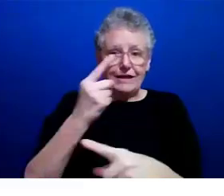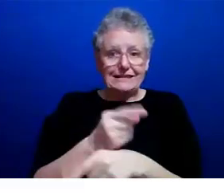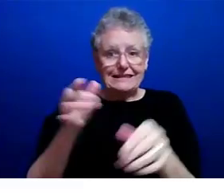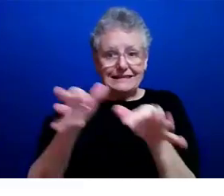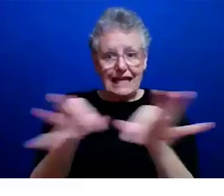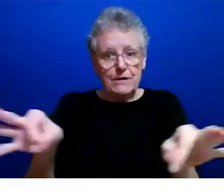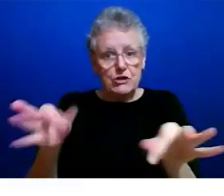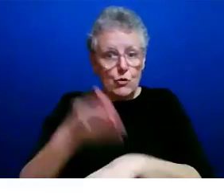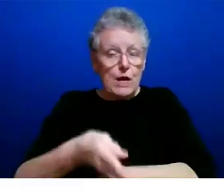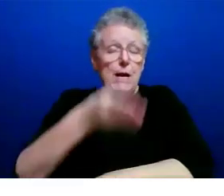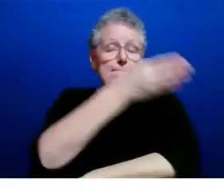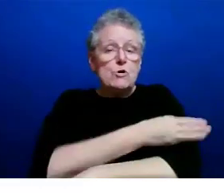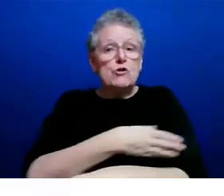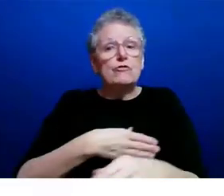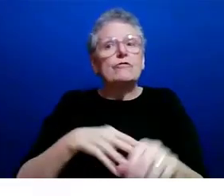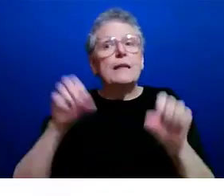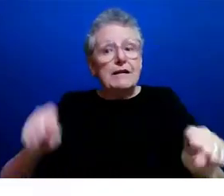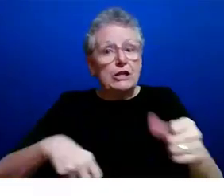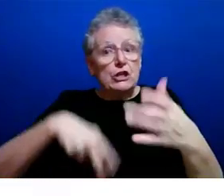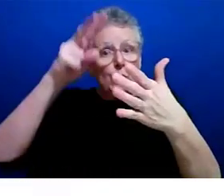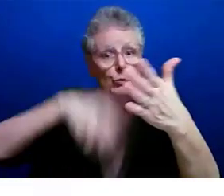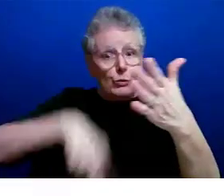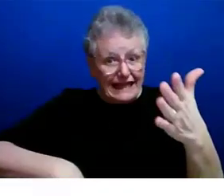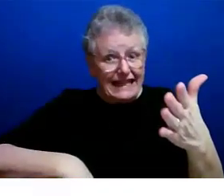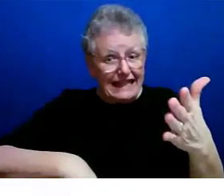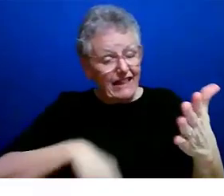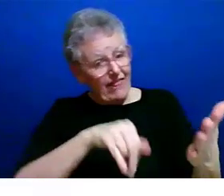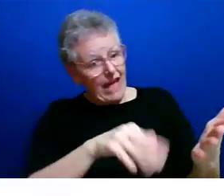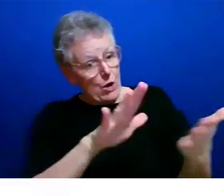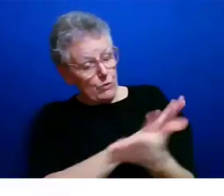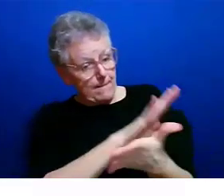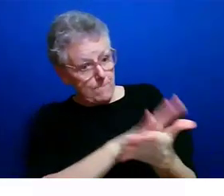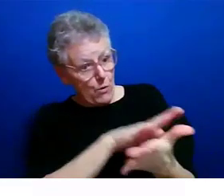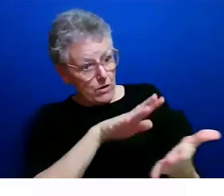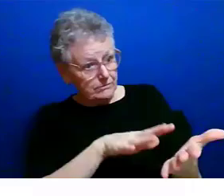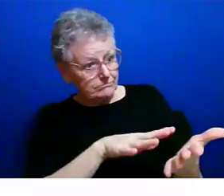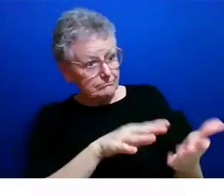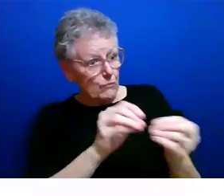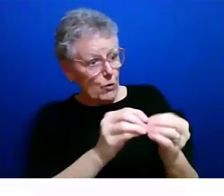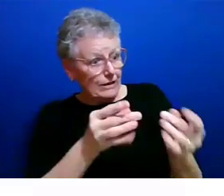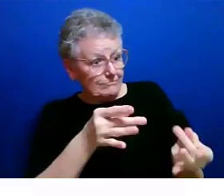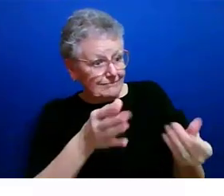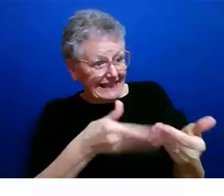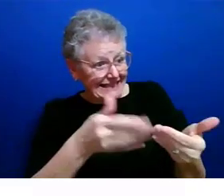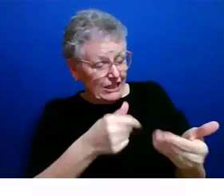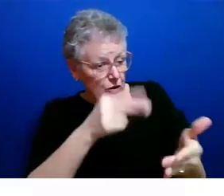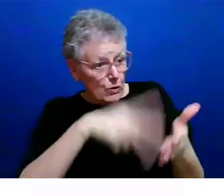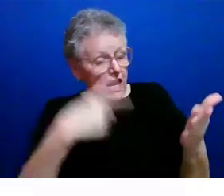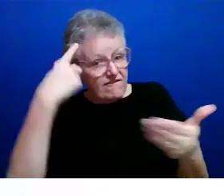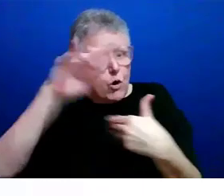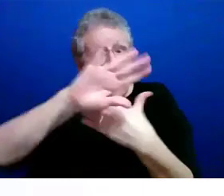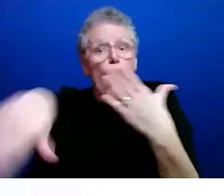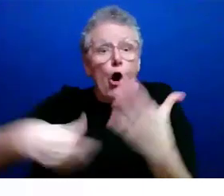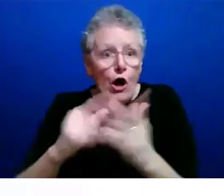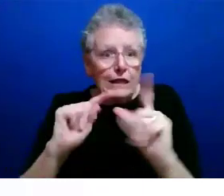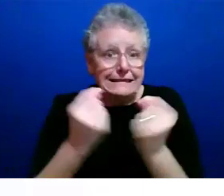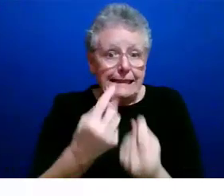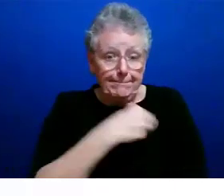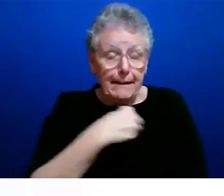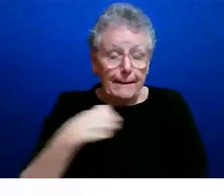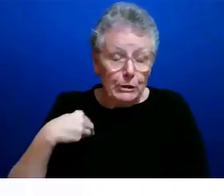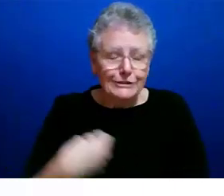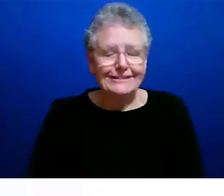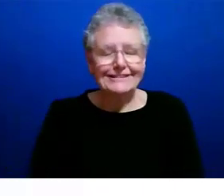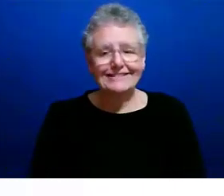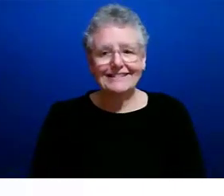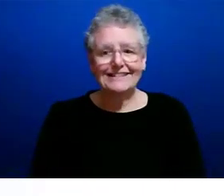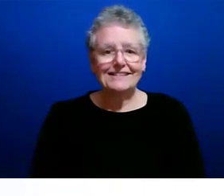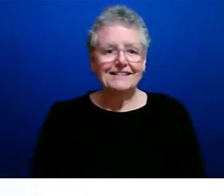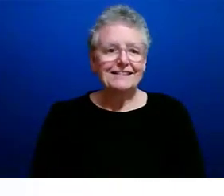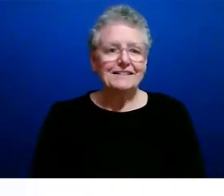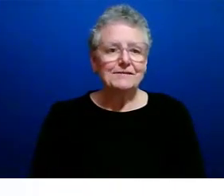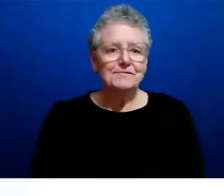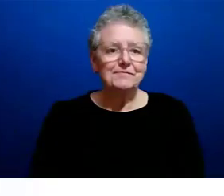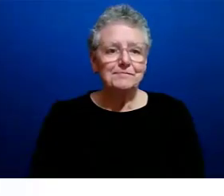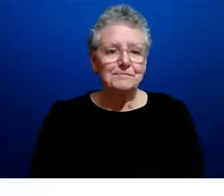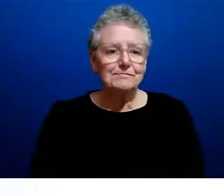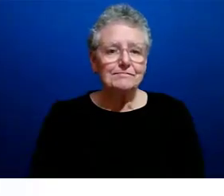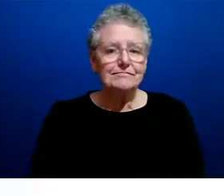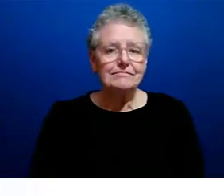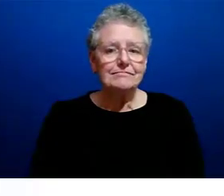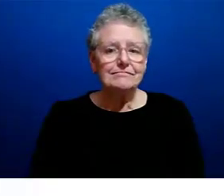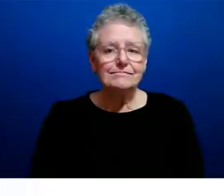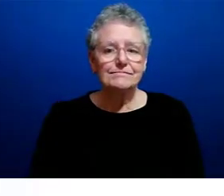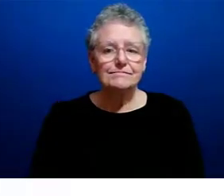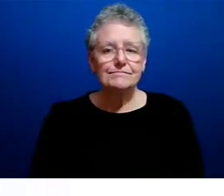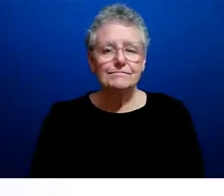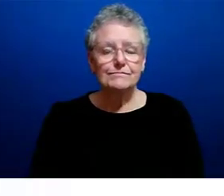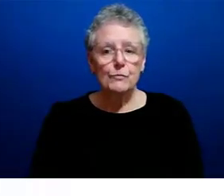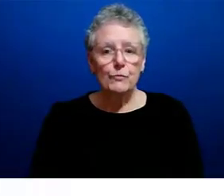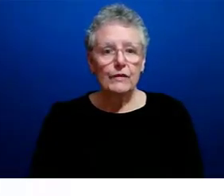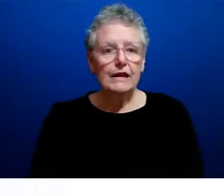for all team members.